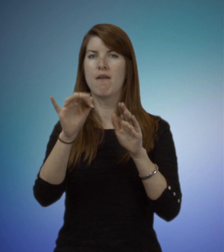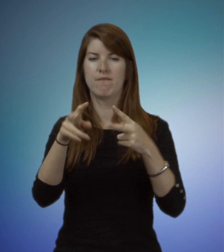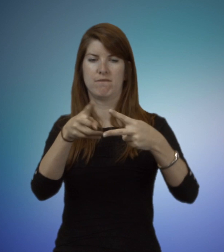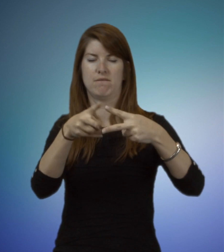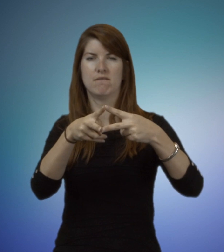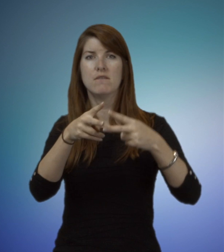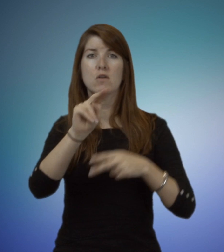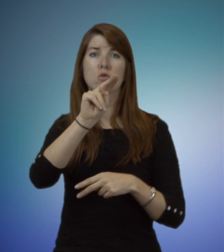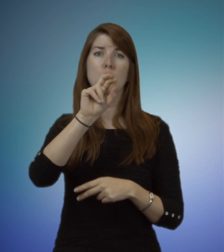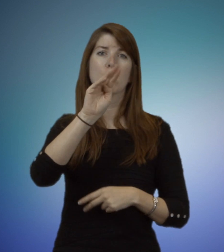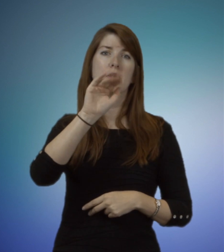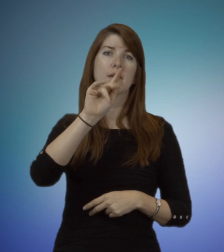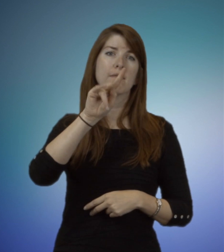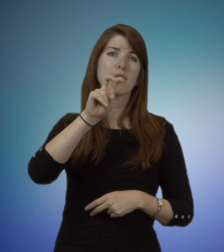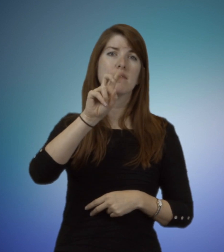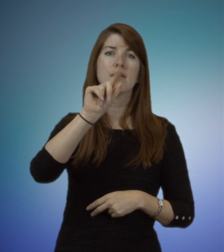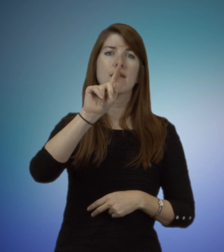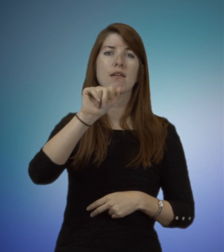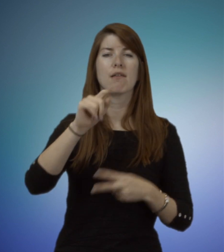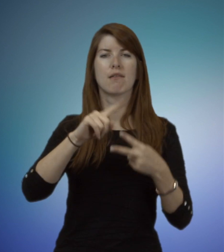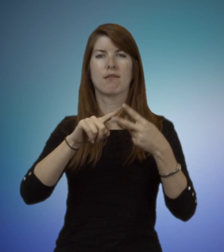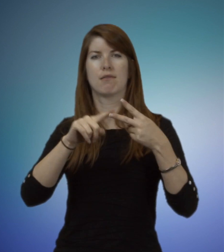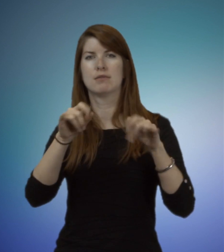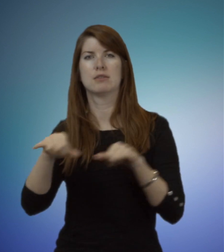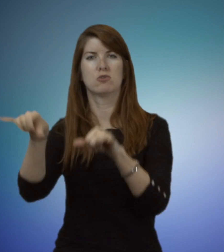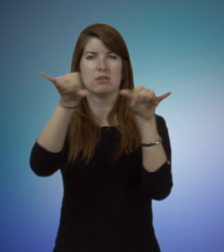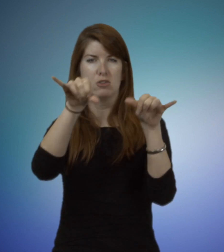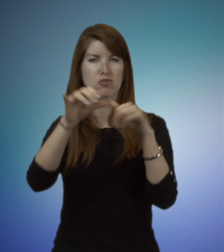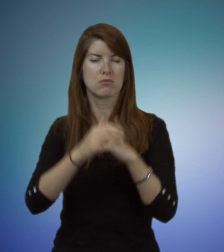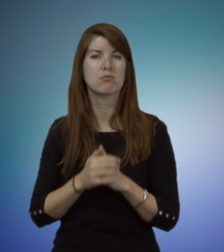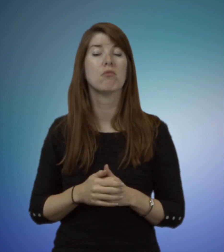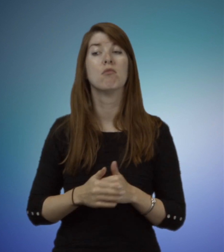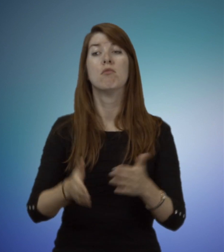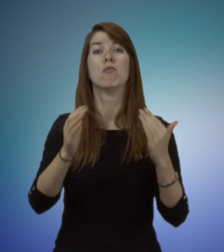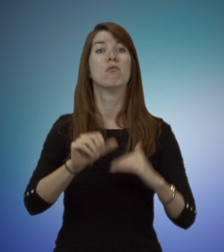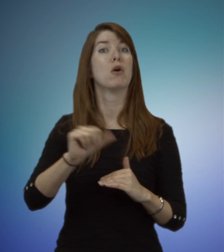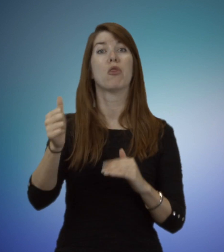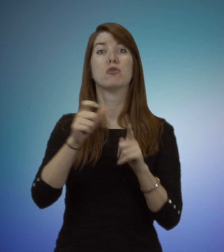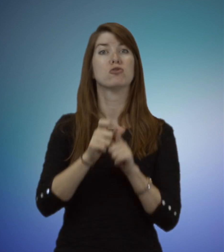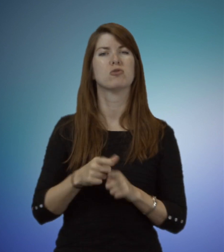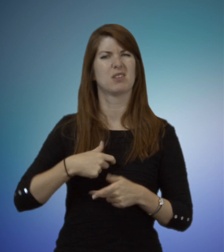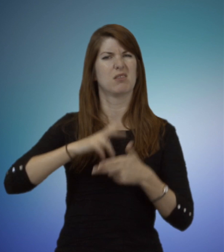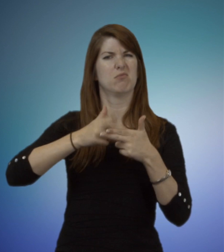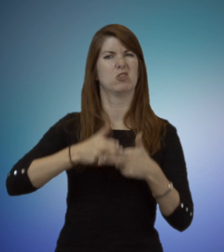Other terms you may hear, which I mentioned before, is ARD,